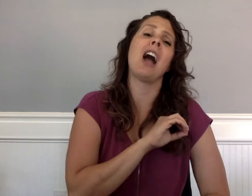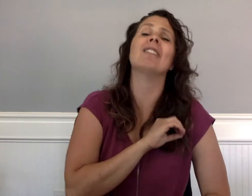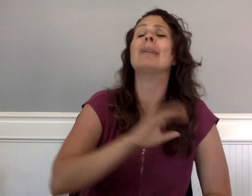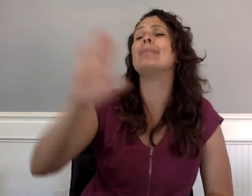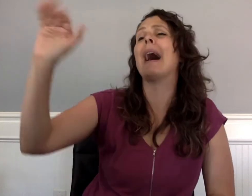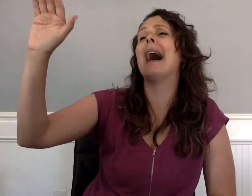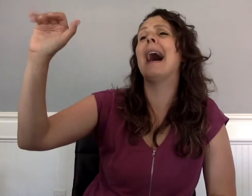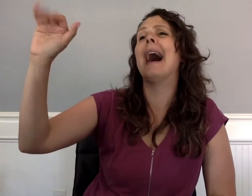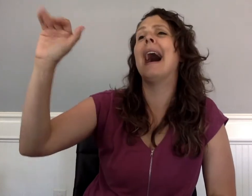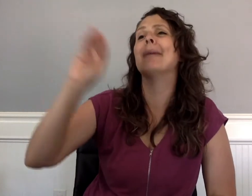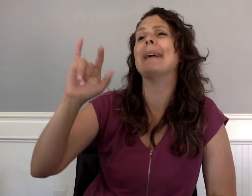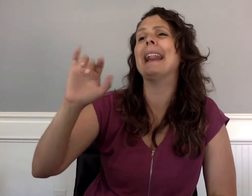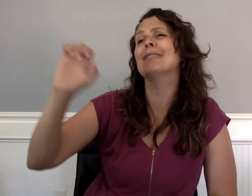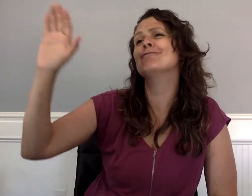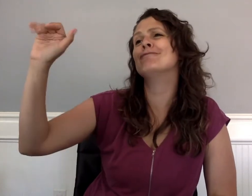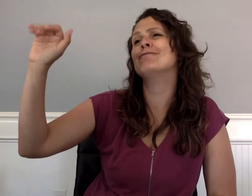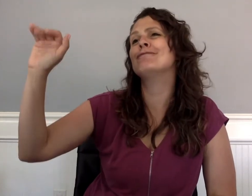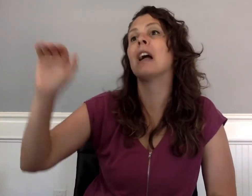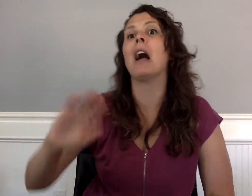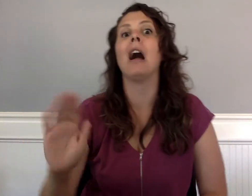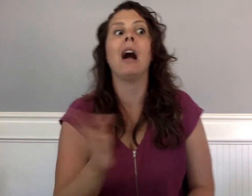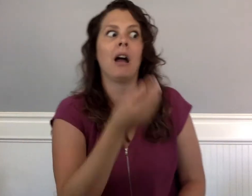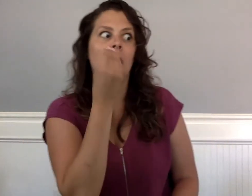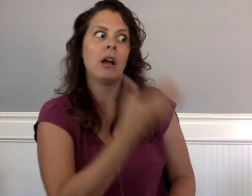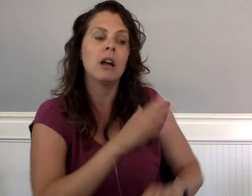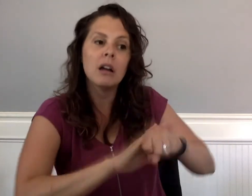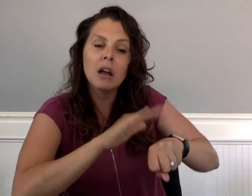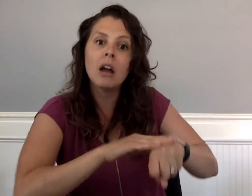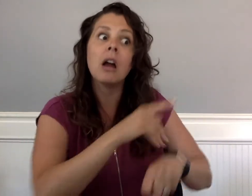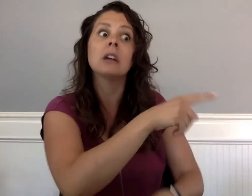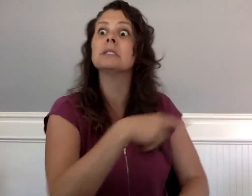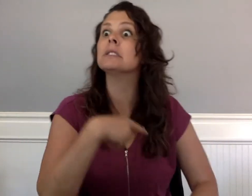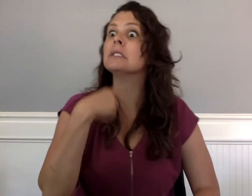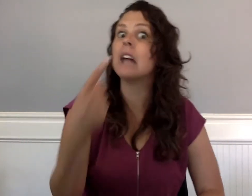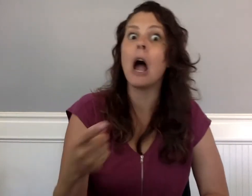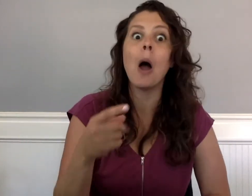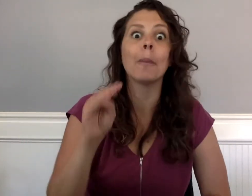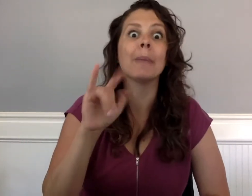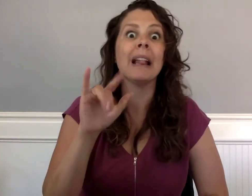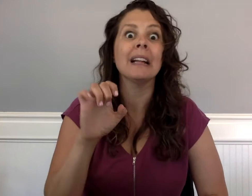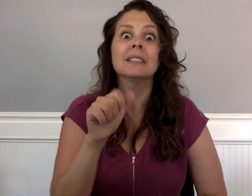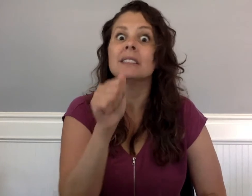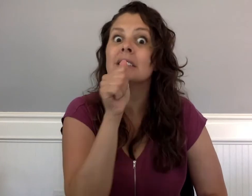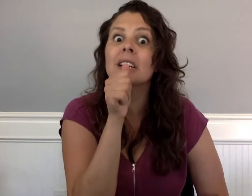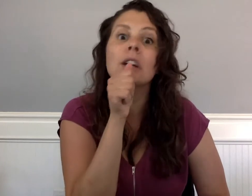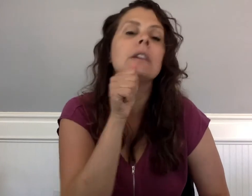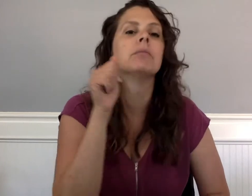“Bye, Millie.” Oliver turned to Charlie. “Millie cannot keep a secret.